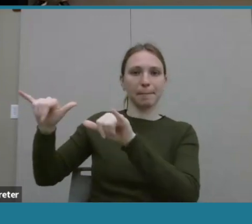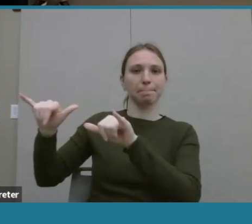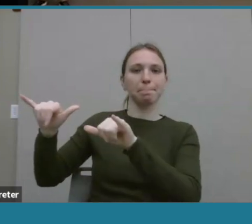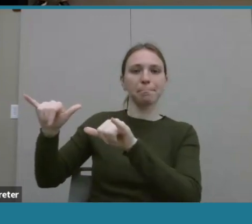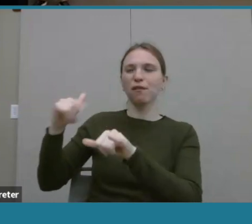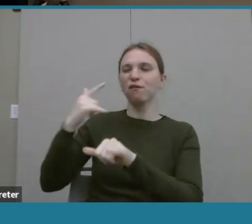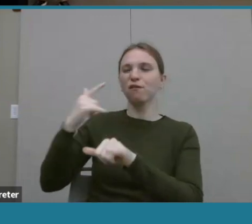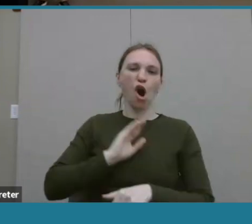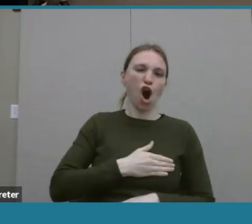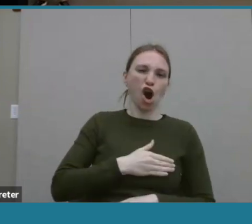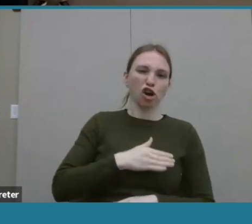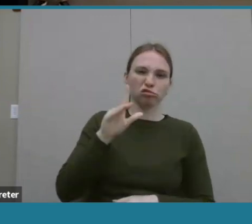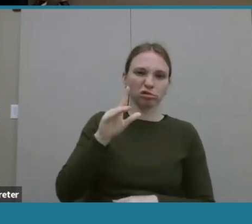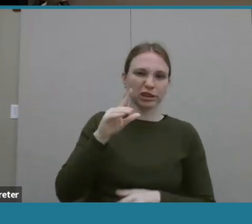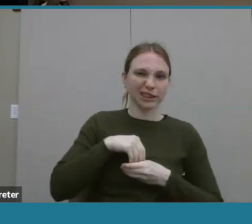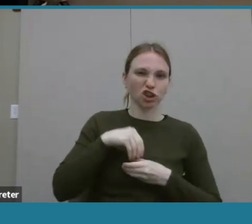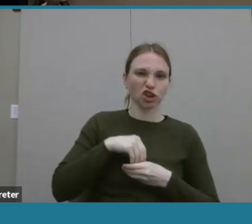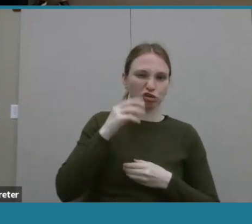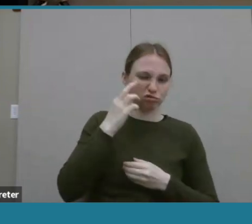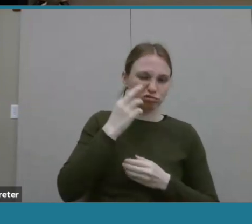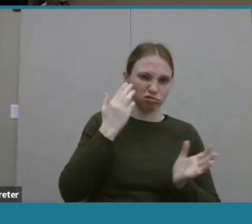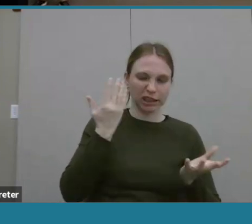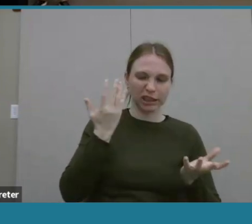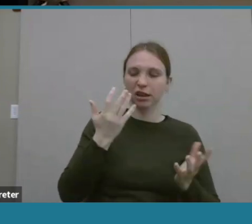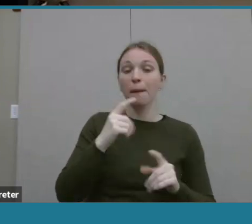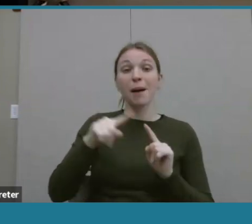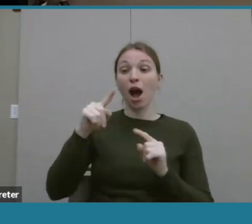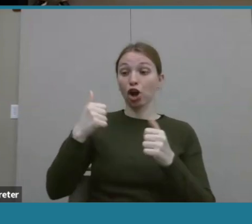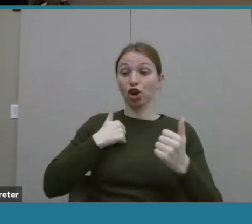So the gorilla sign was like designed and like in our files